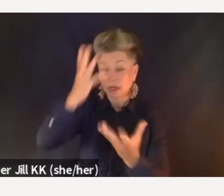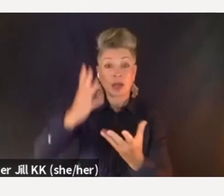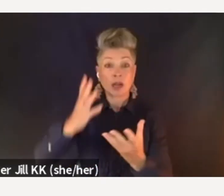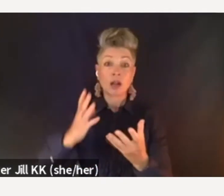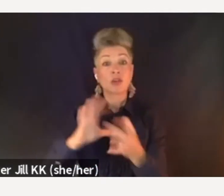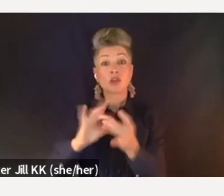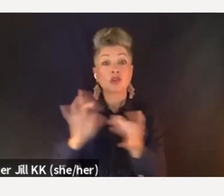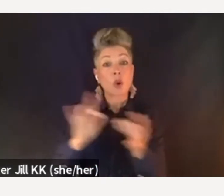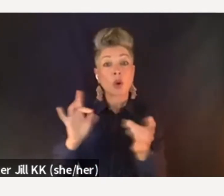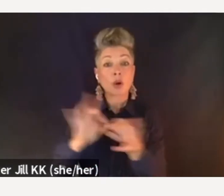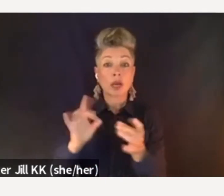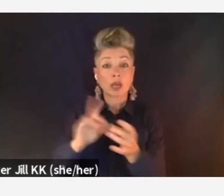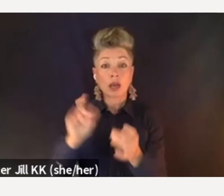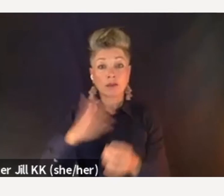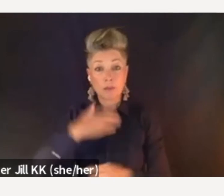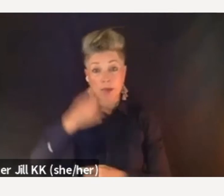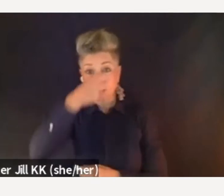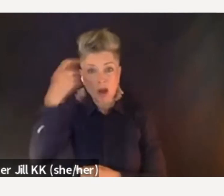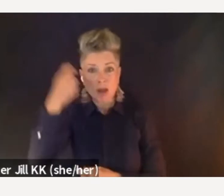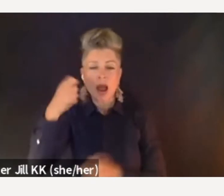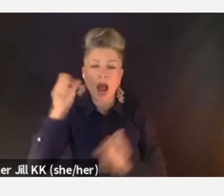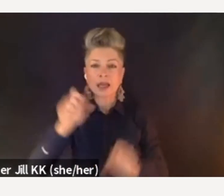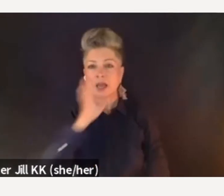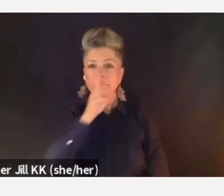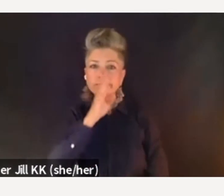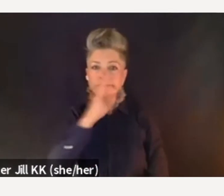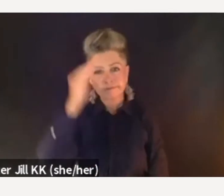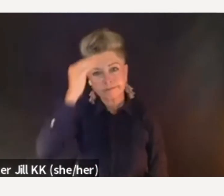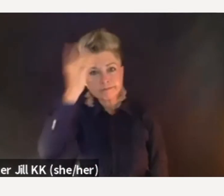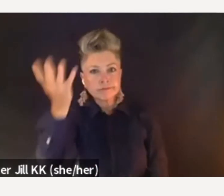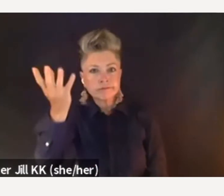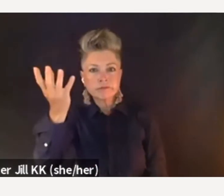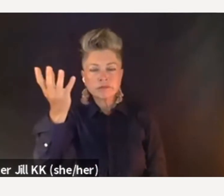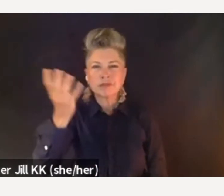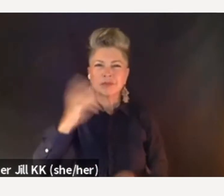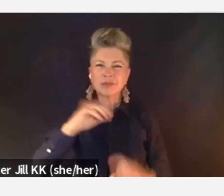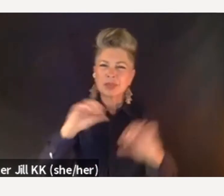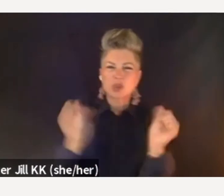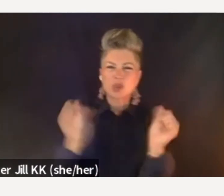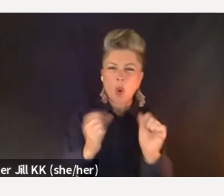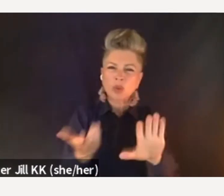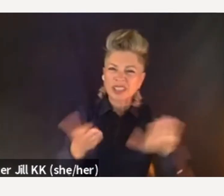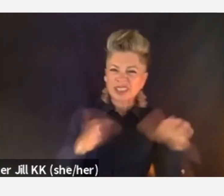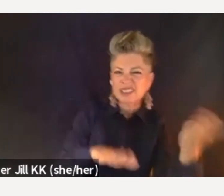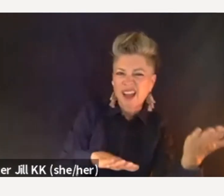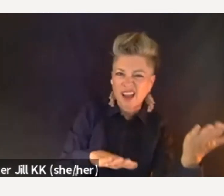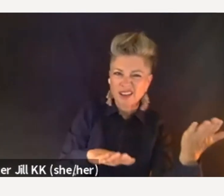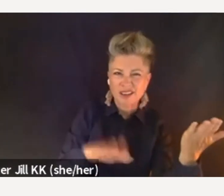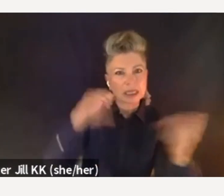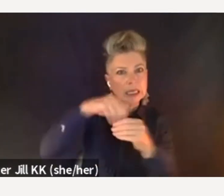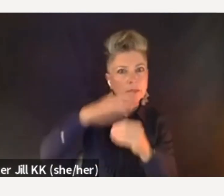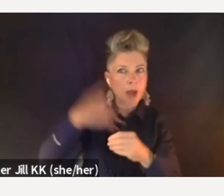but it's cold, and it's dead, and it's hard, and it's not mine. But when I get together with other